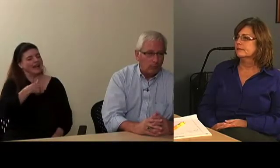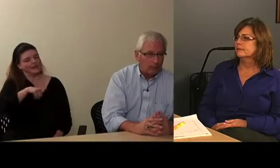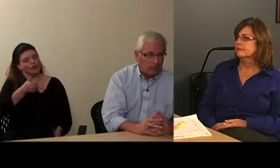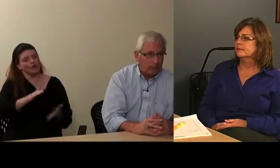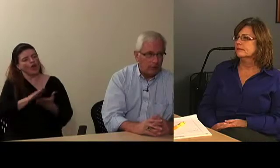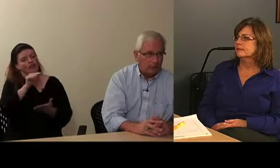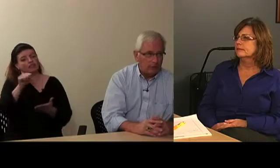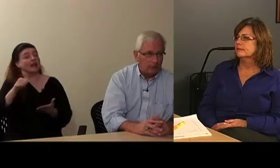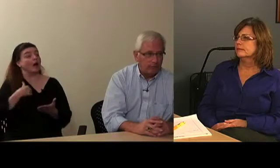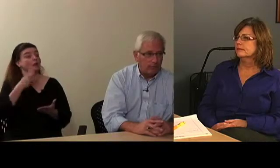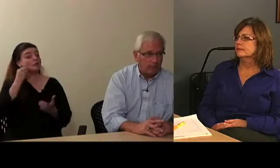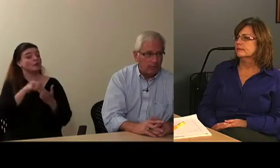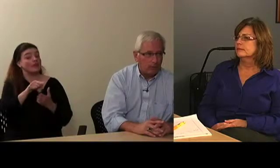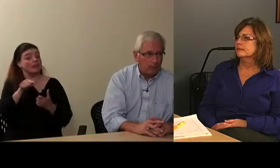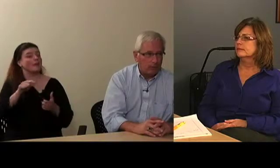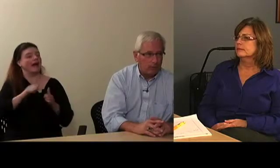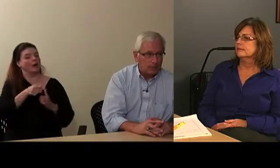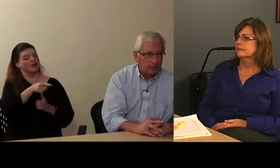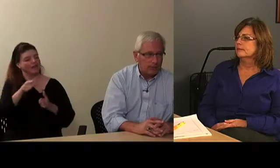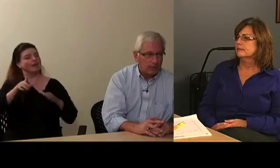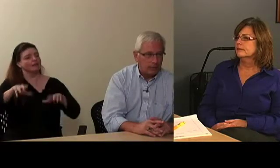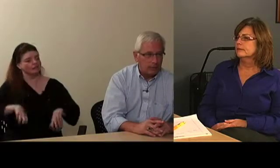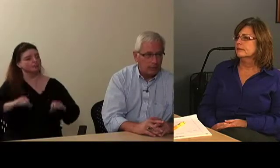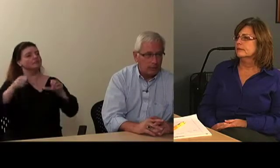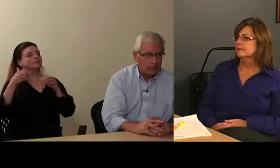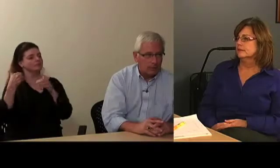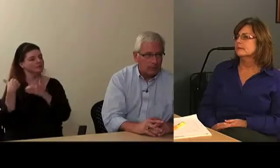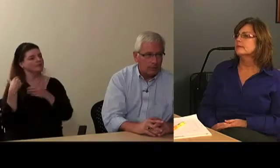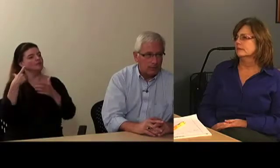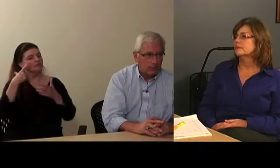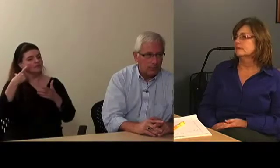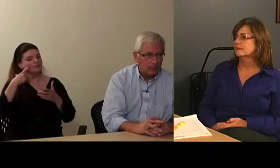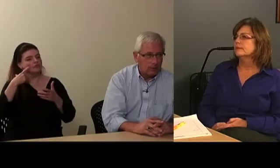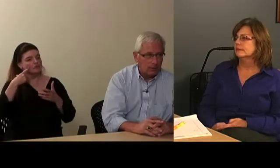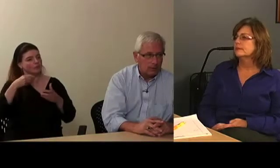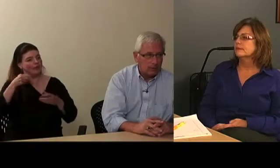And what they've done to fulfill their requirements to pay for these interpreter costs.